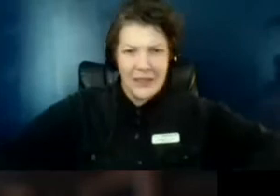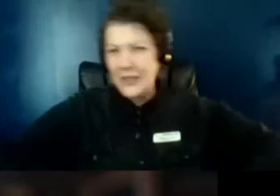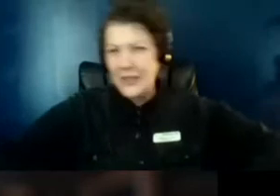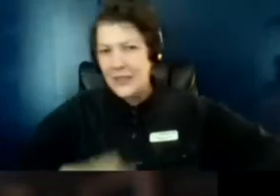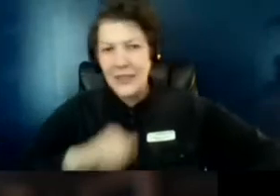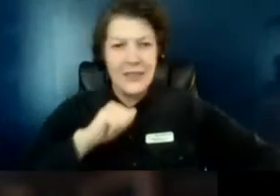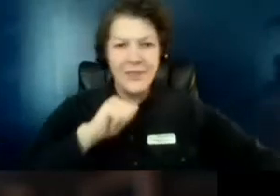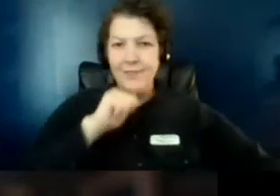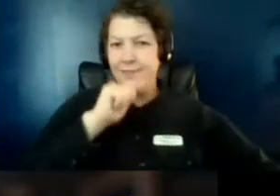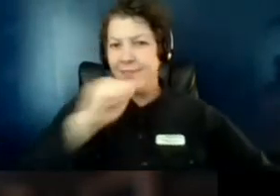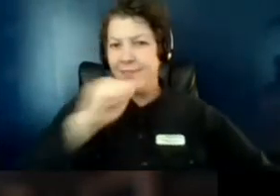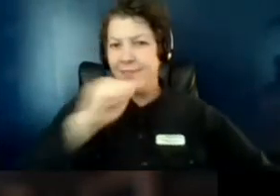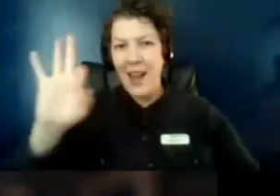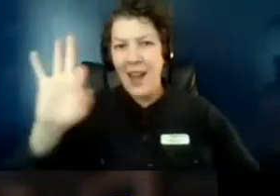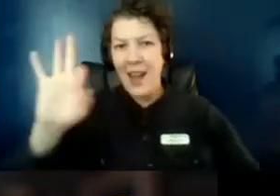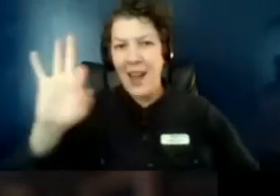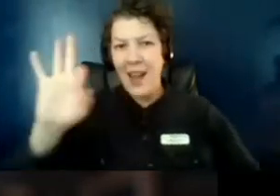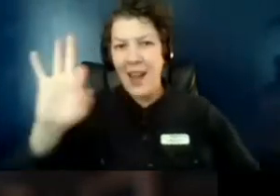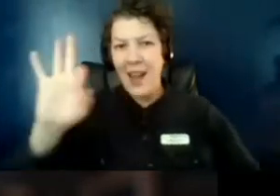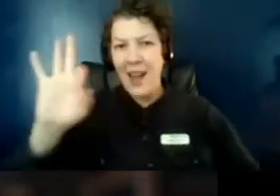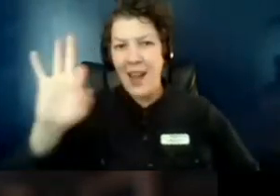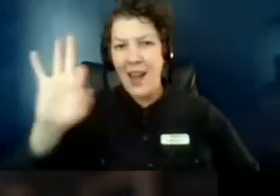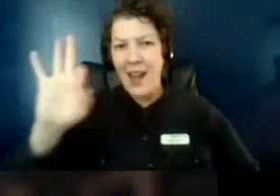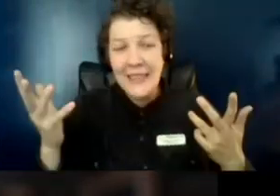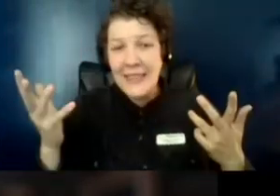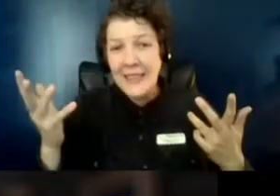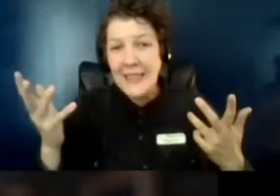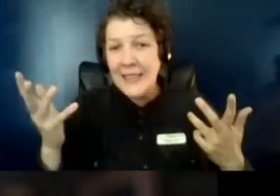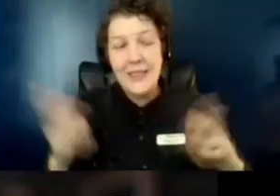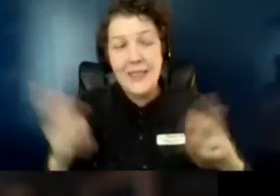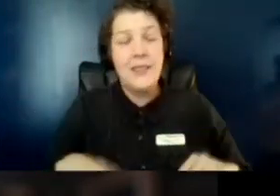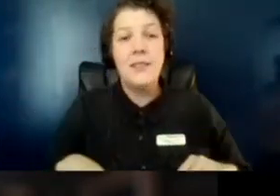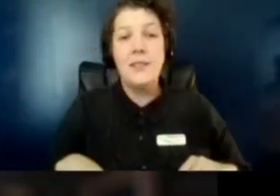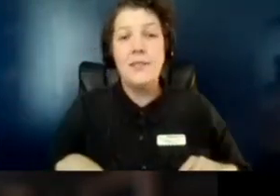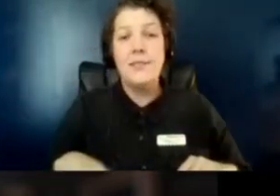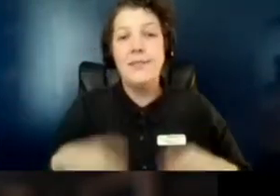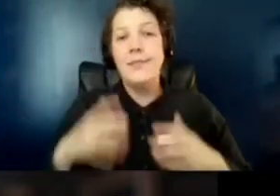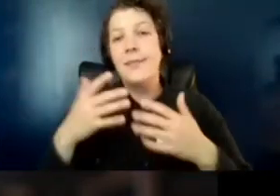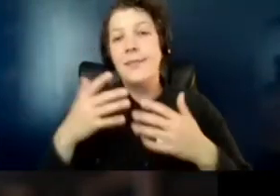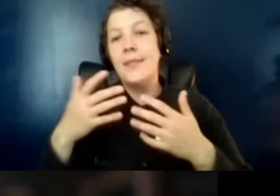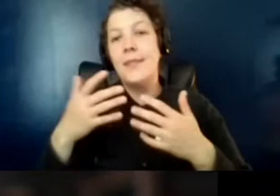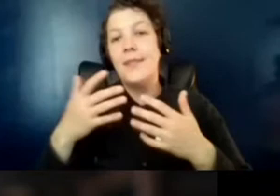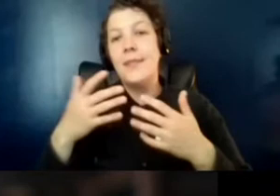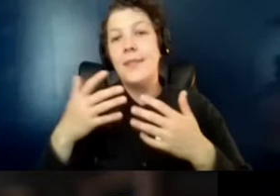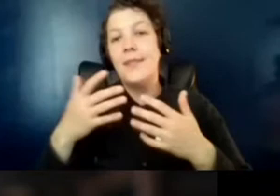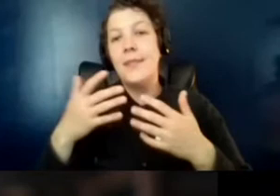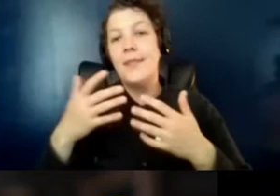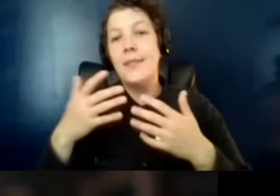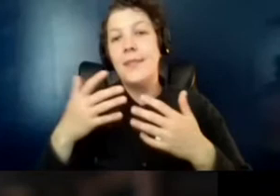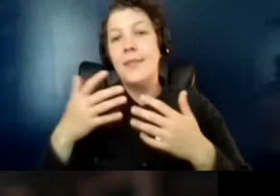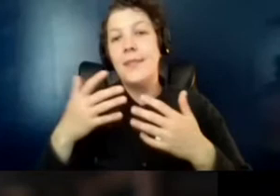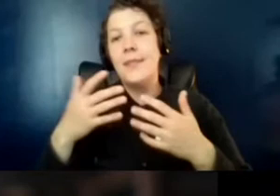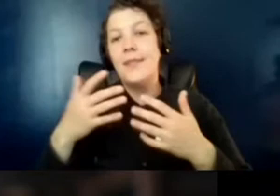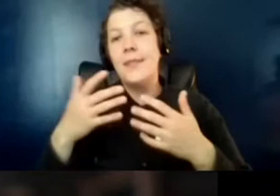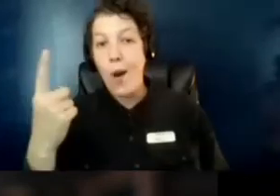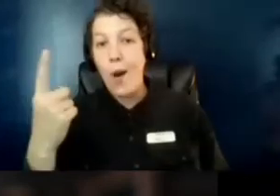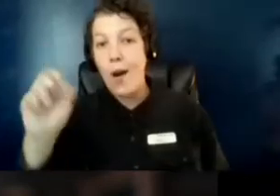one space suit which had been retrofitted to be a medium‑sized suit and they could